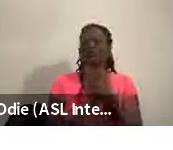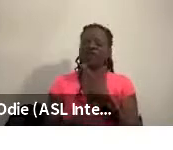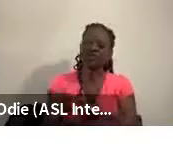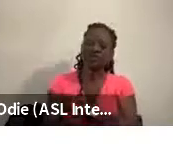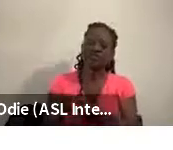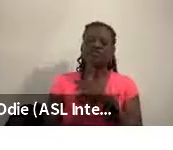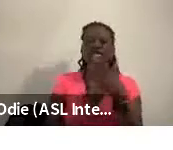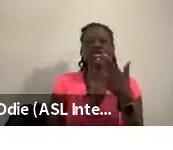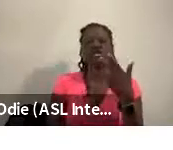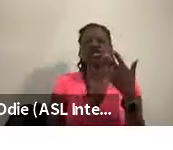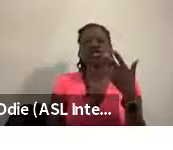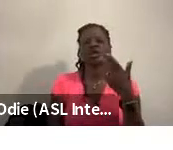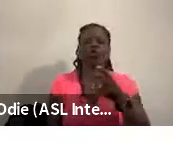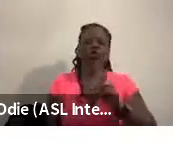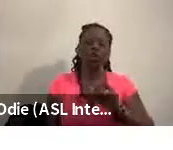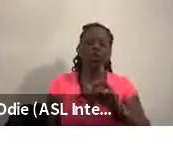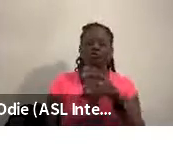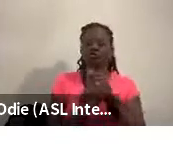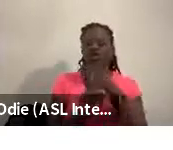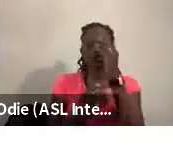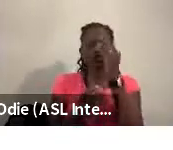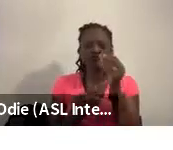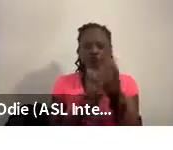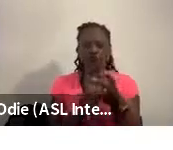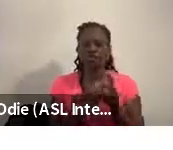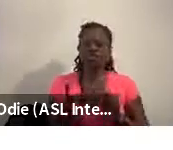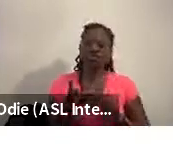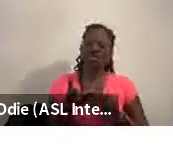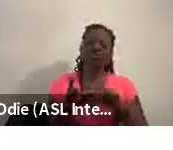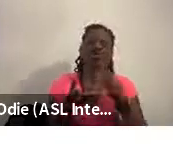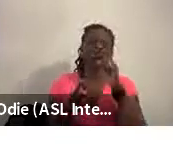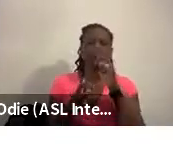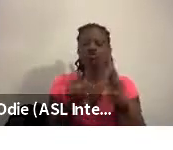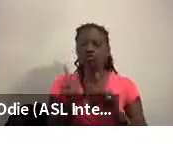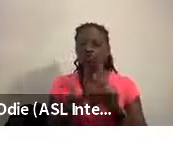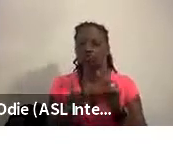sources of information that people trust around making choices around vaccines,